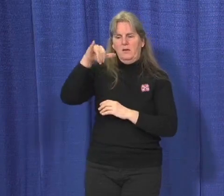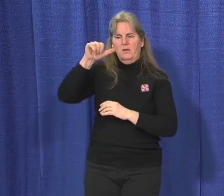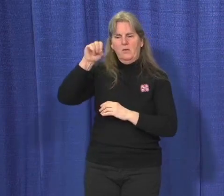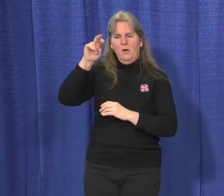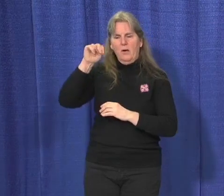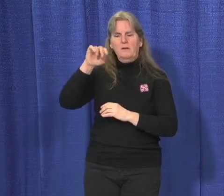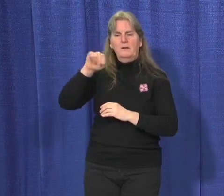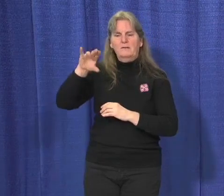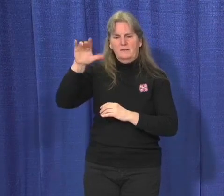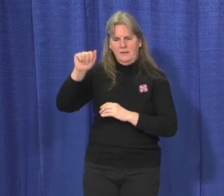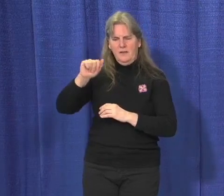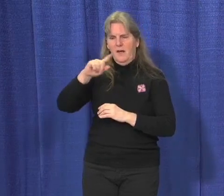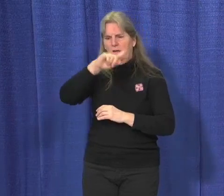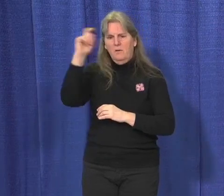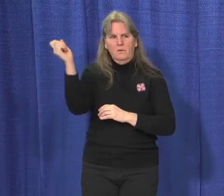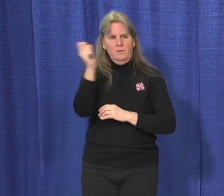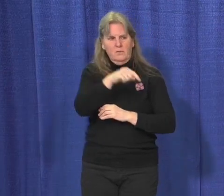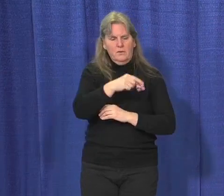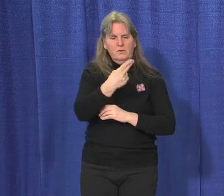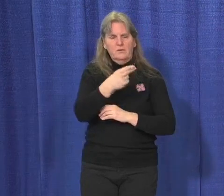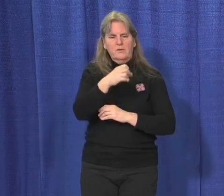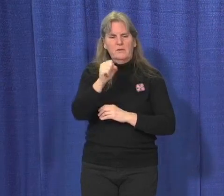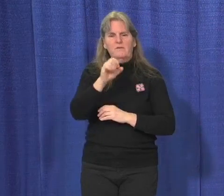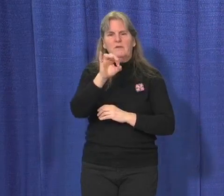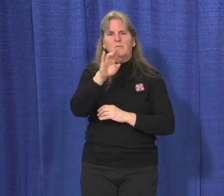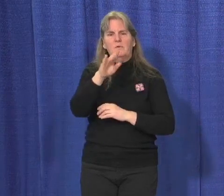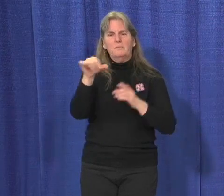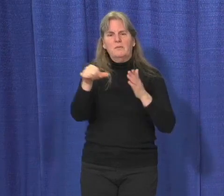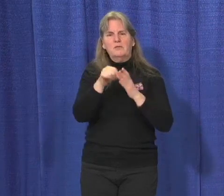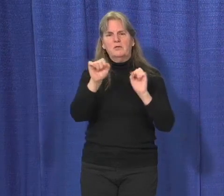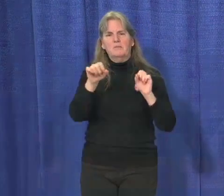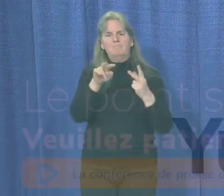us or post a question to the Facebook page.